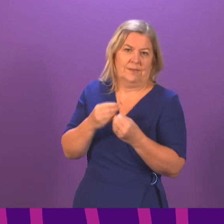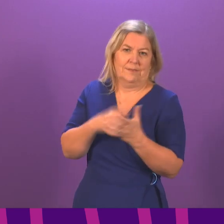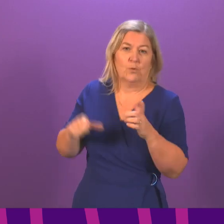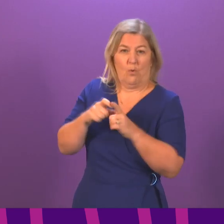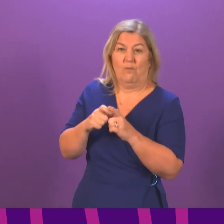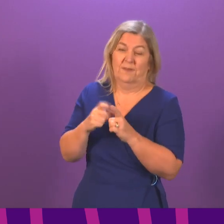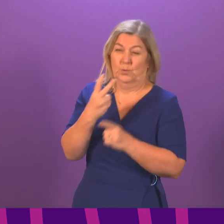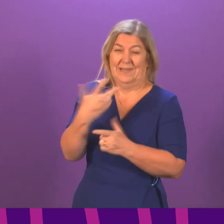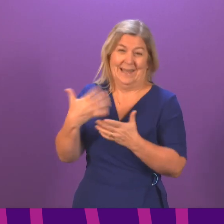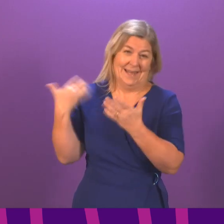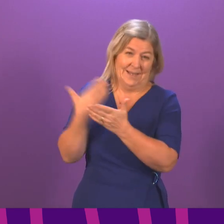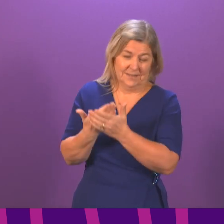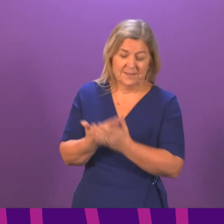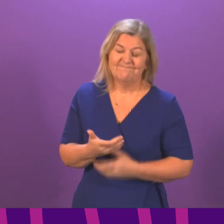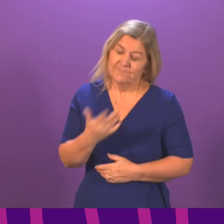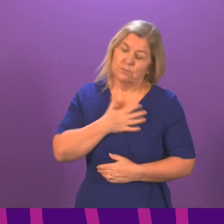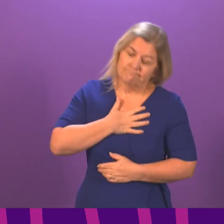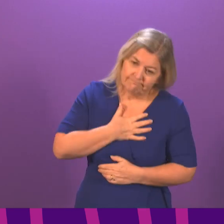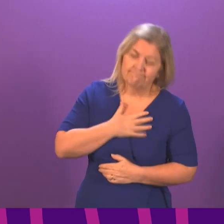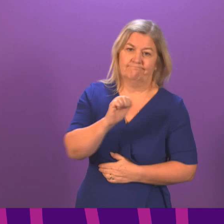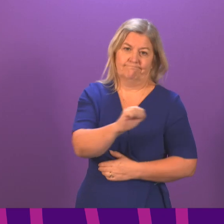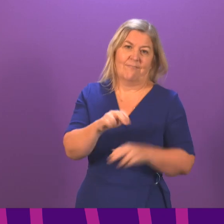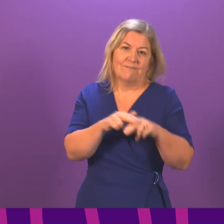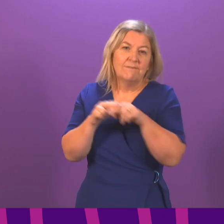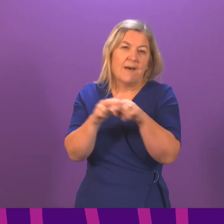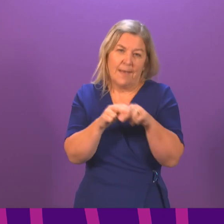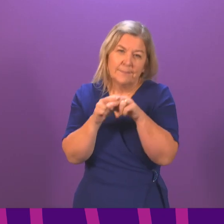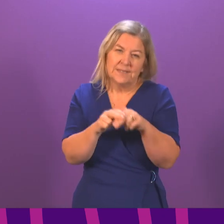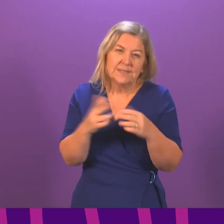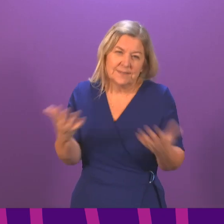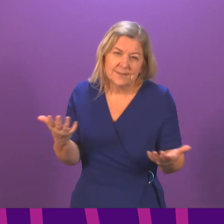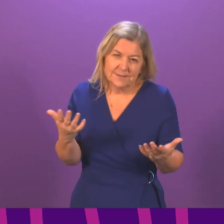convey my condolences to everyone who has lost a loved one throughout the pandemic.